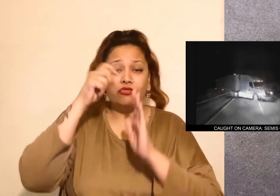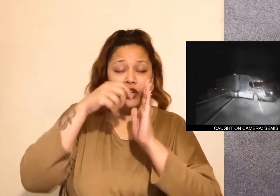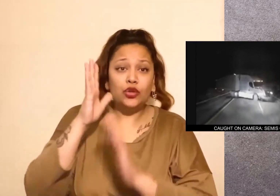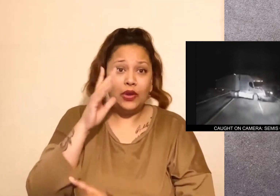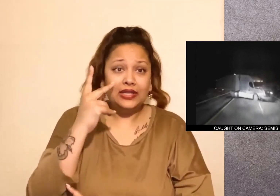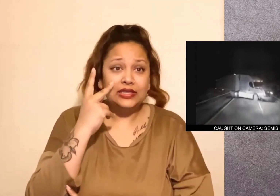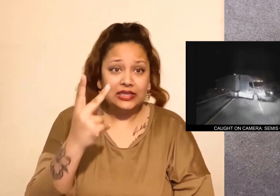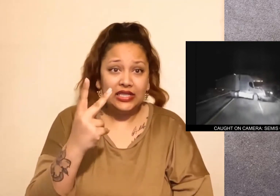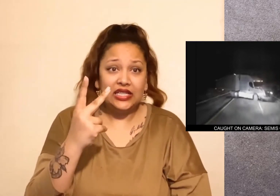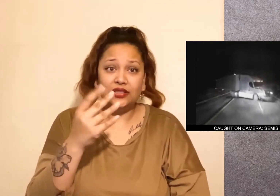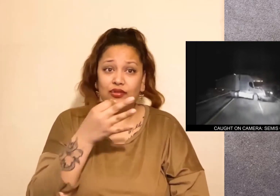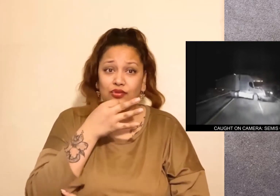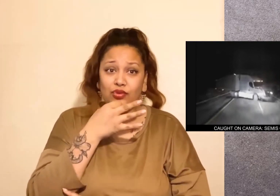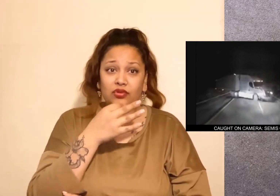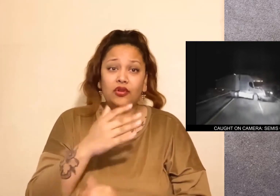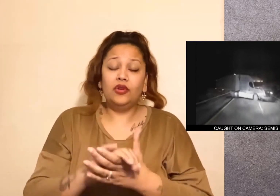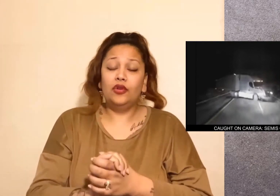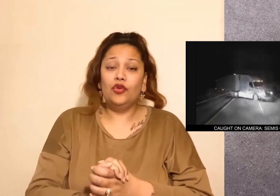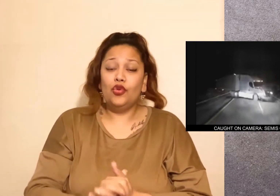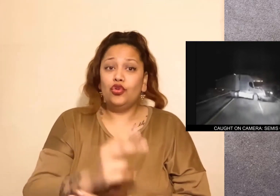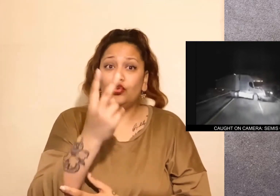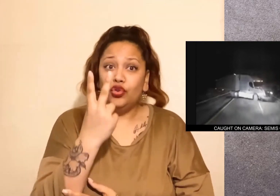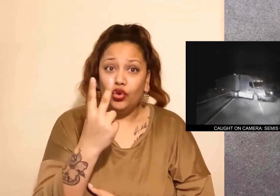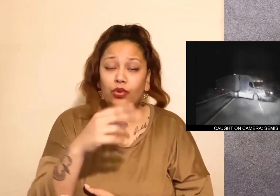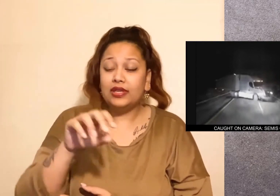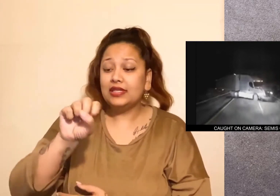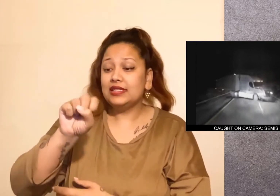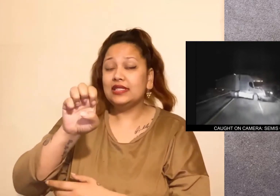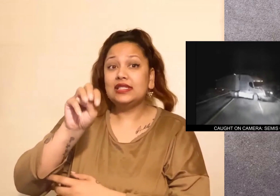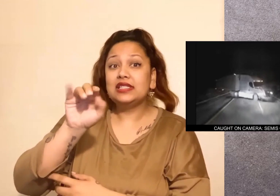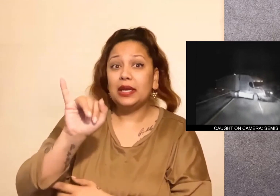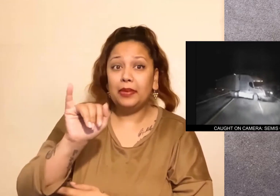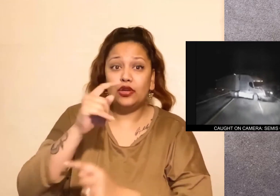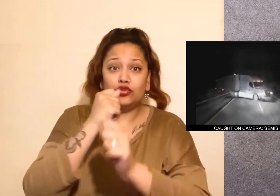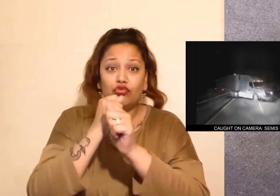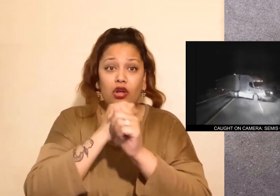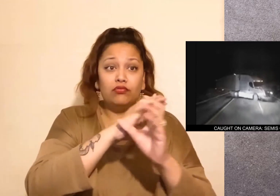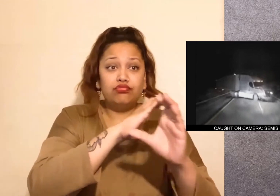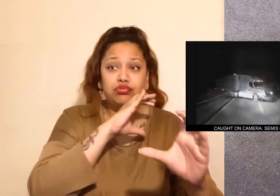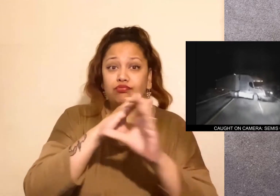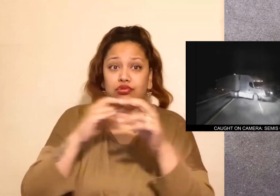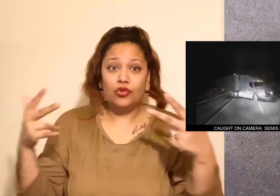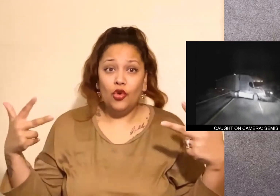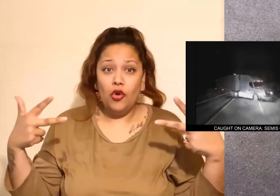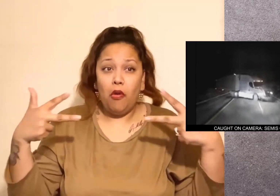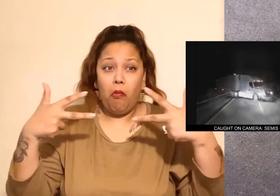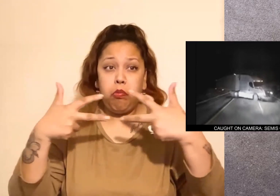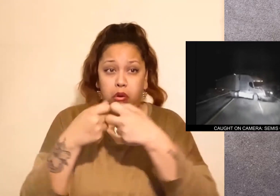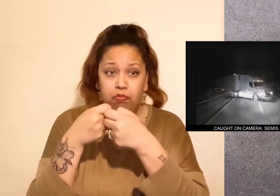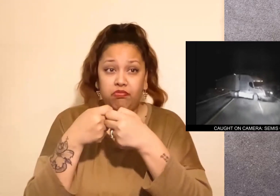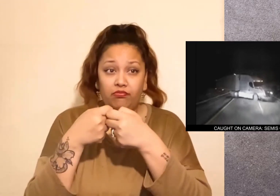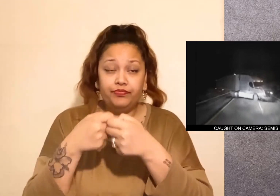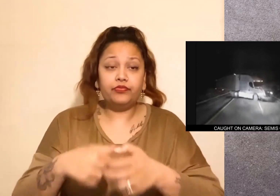the shocking dash cam video you're about to see shows the moment two semi trucks collided head-on